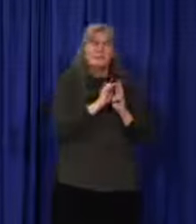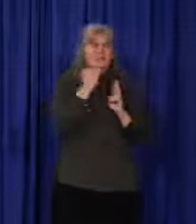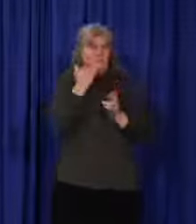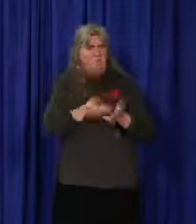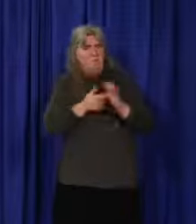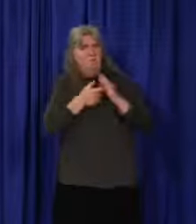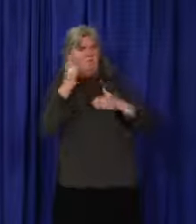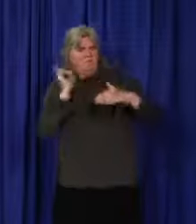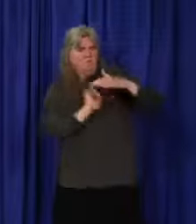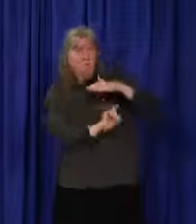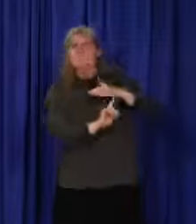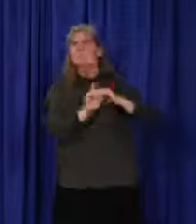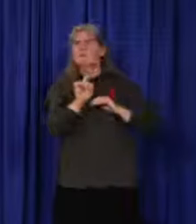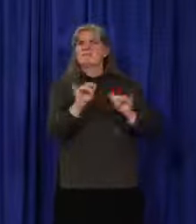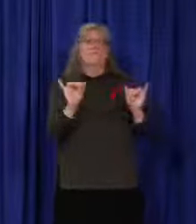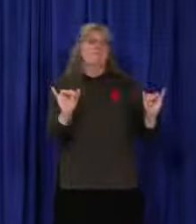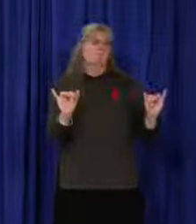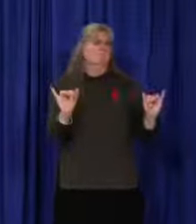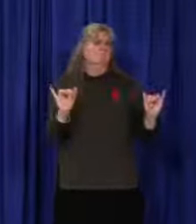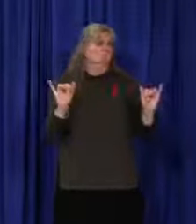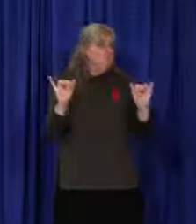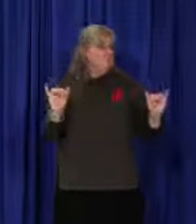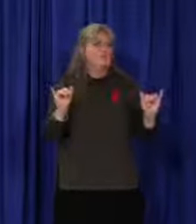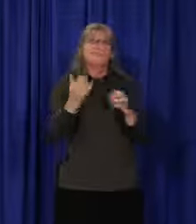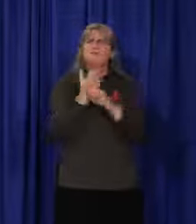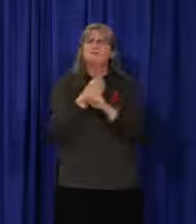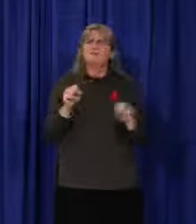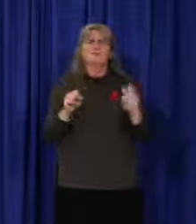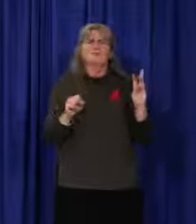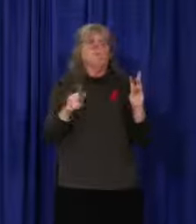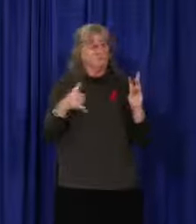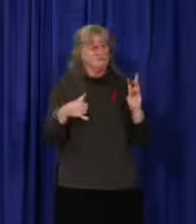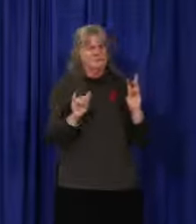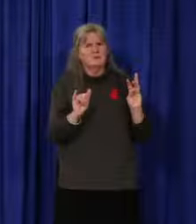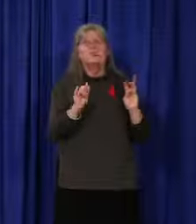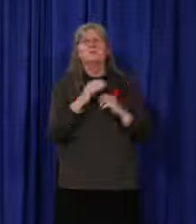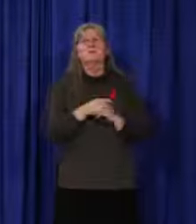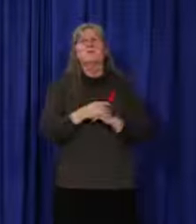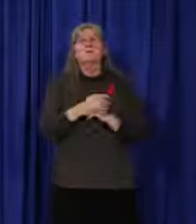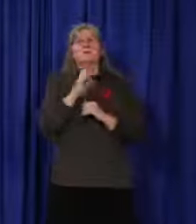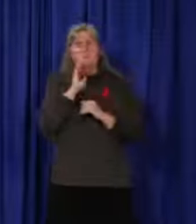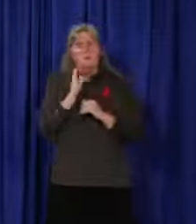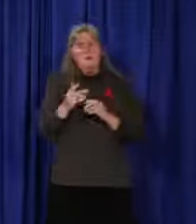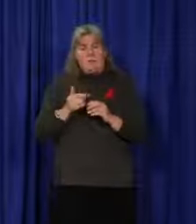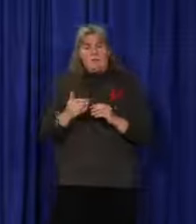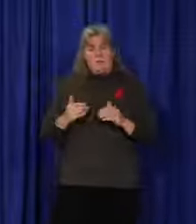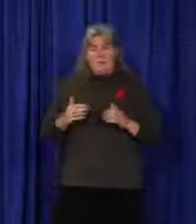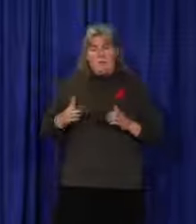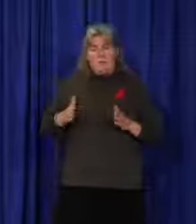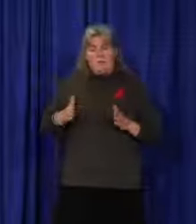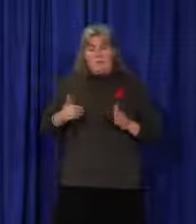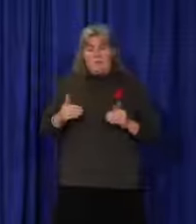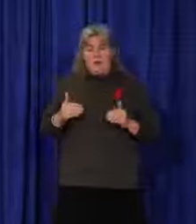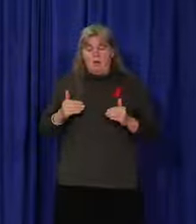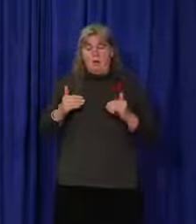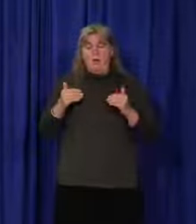In mid may, we announced that you could bubble with one other family with whom you would not have to maintain physical